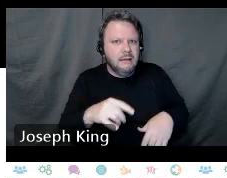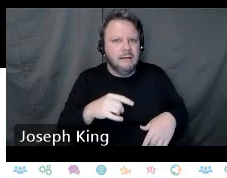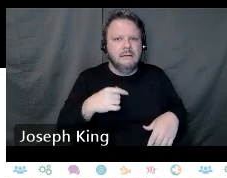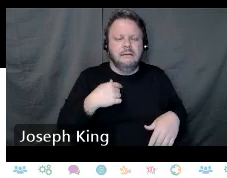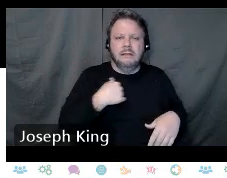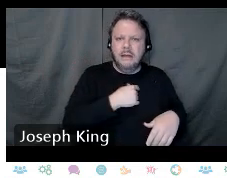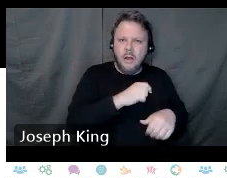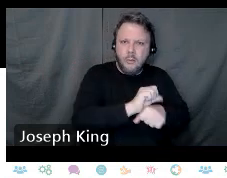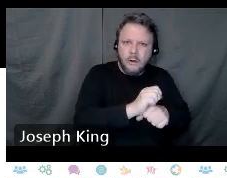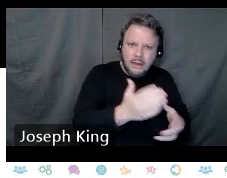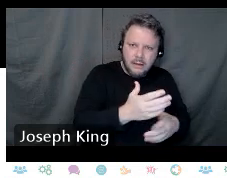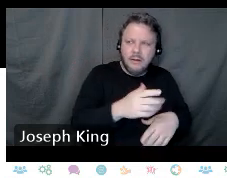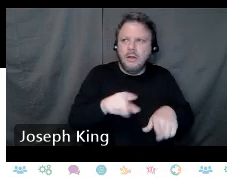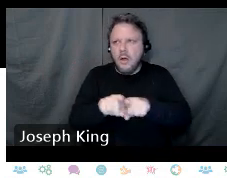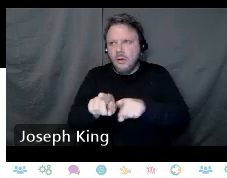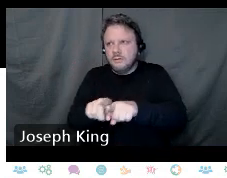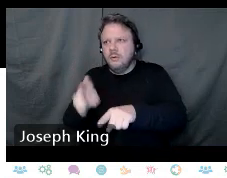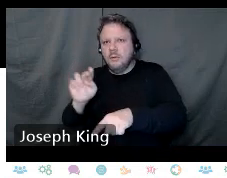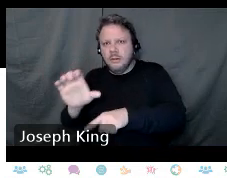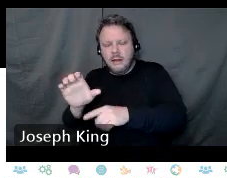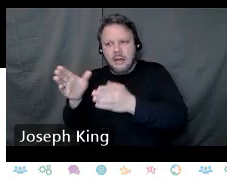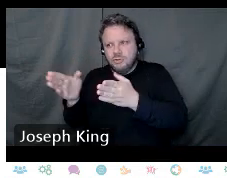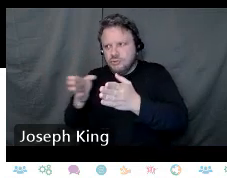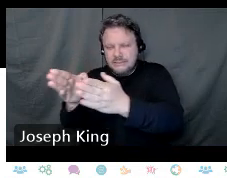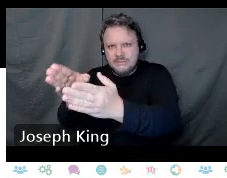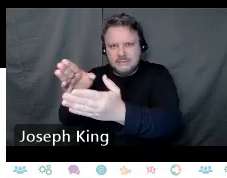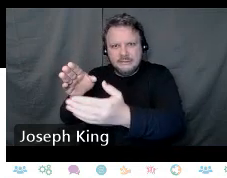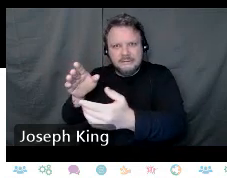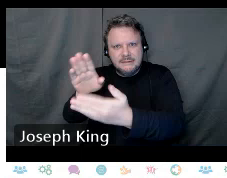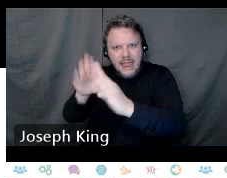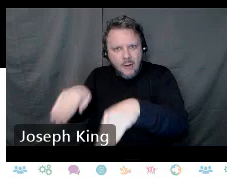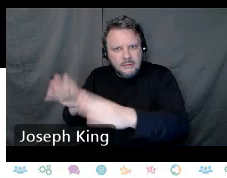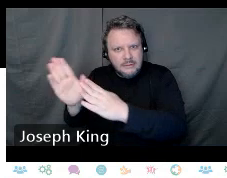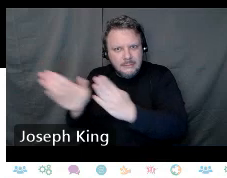some of what we're doing on the North Carolina Strategic Housing plan can